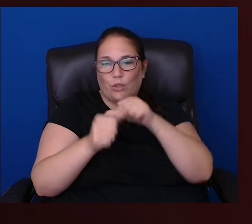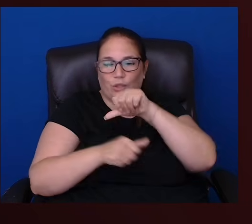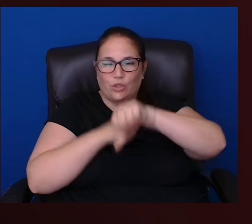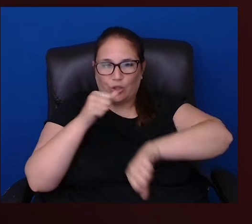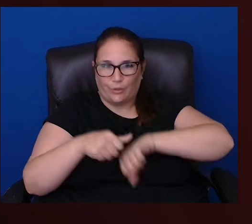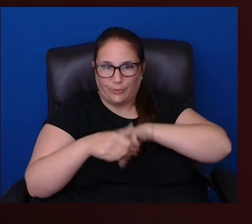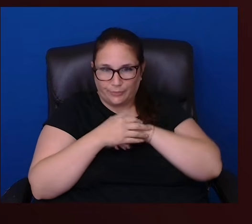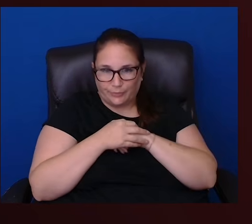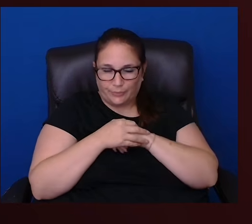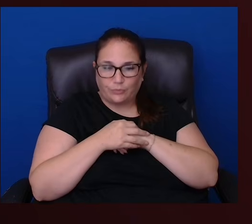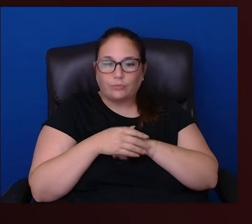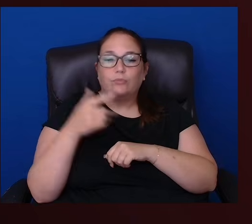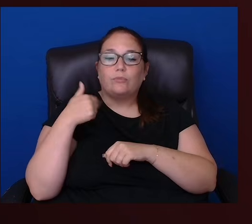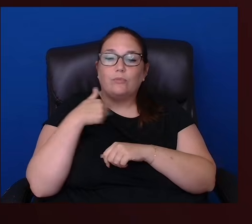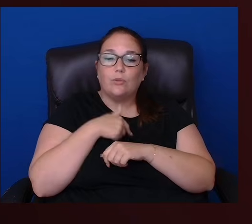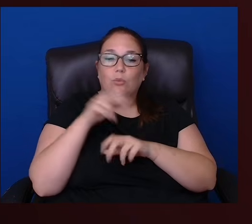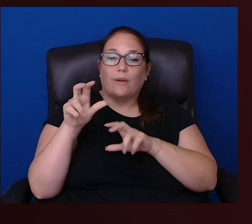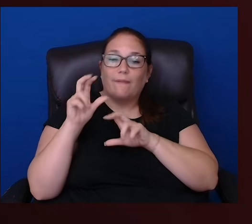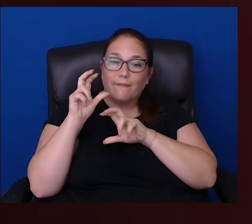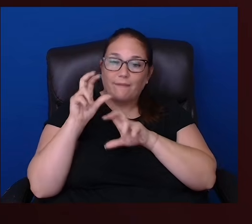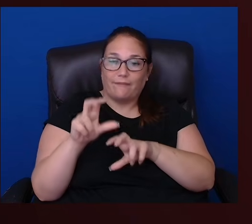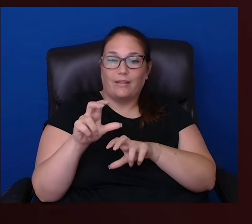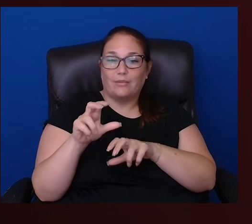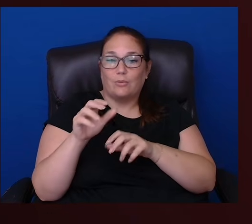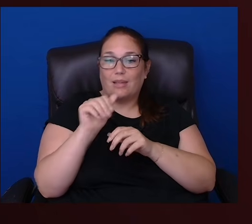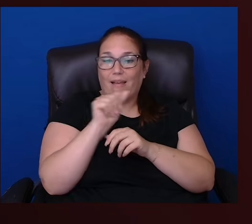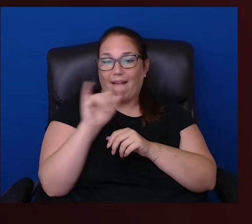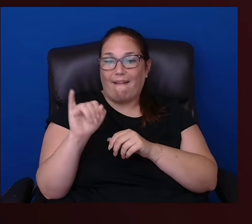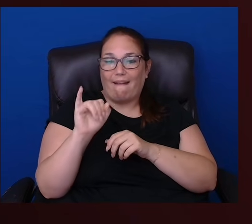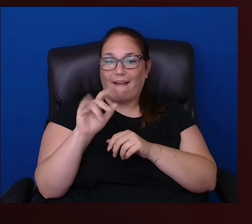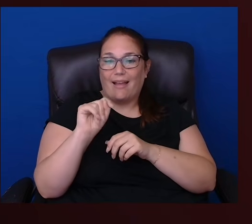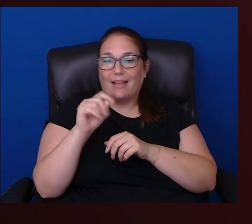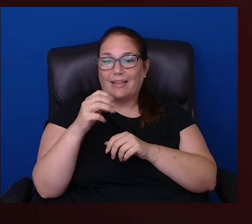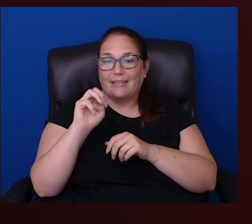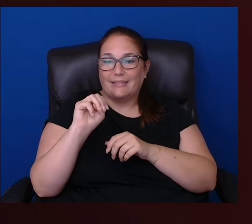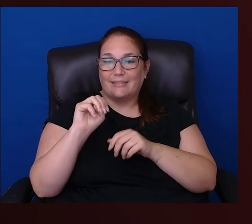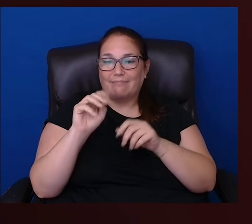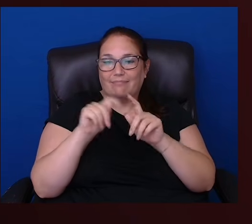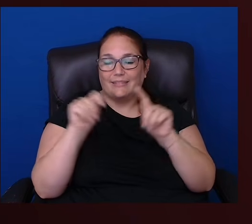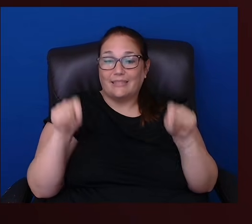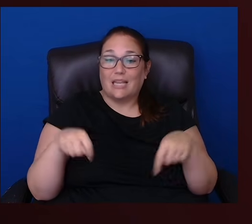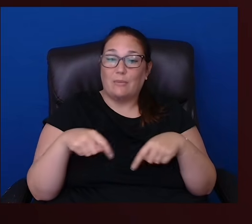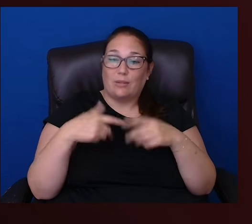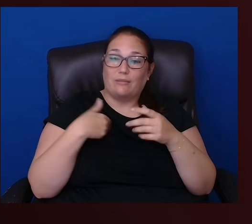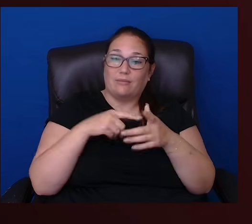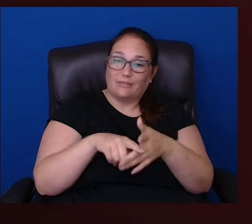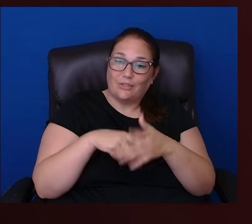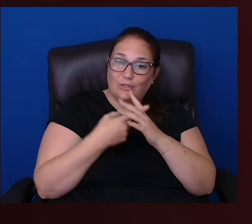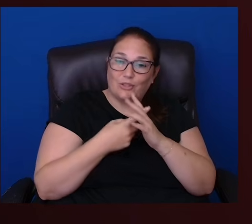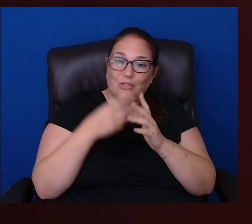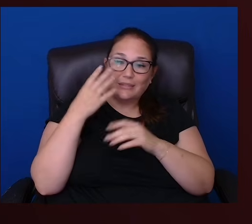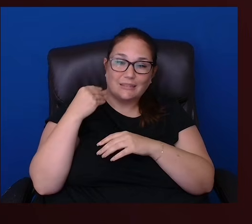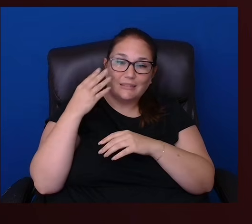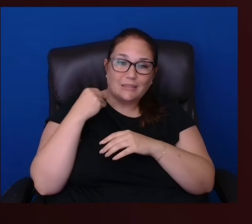We've invested in AI templates, and so we have a getting started experience that does more than just, "Hello,